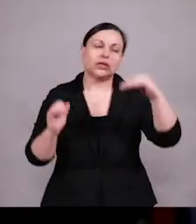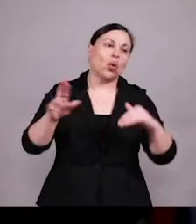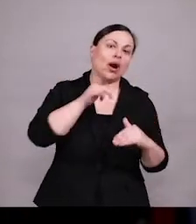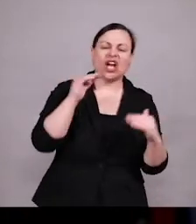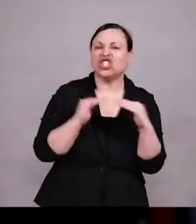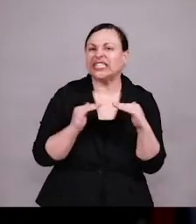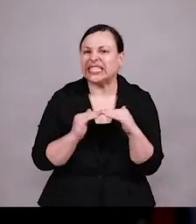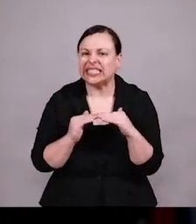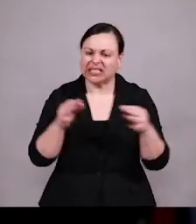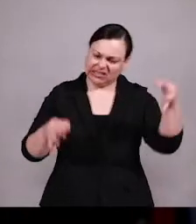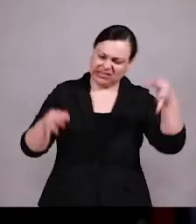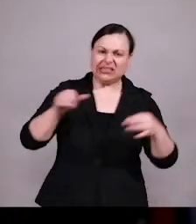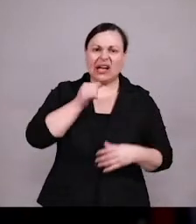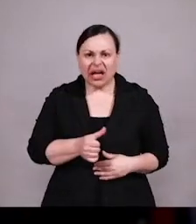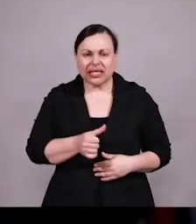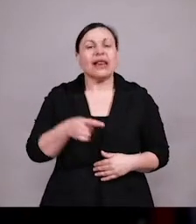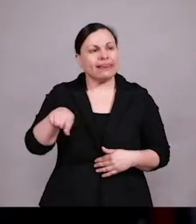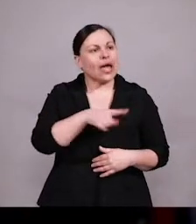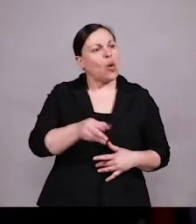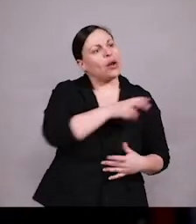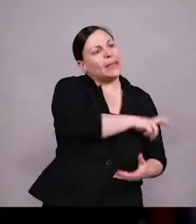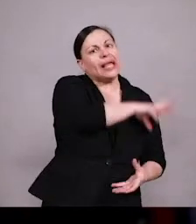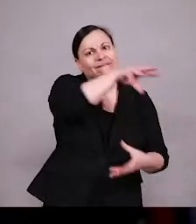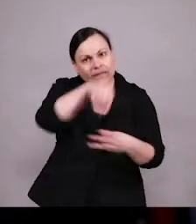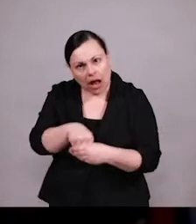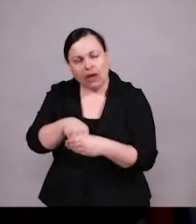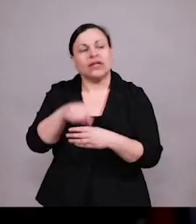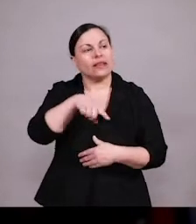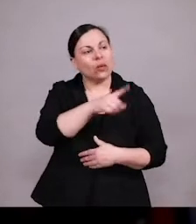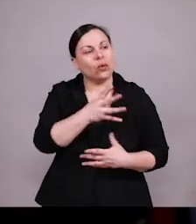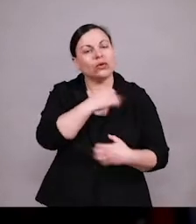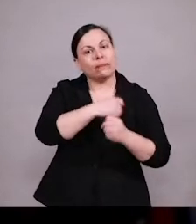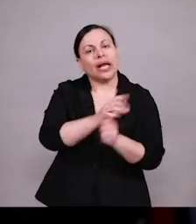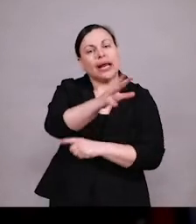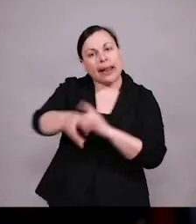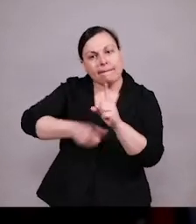They want to seat at the table they want to make an impact on the institution